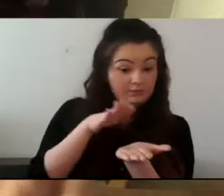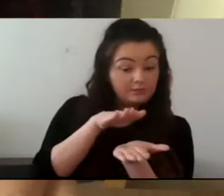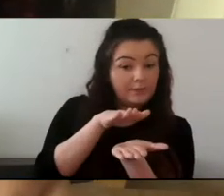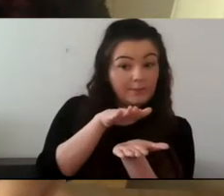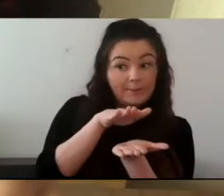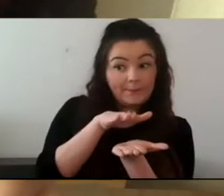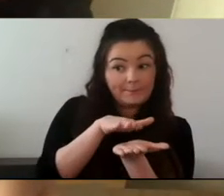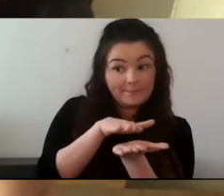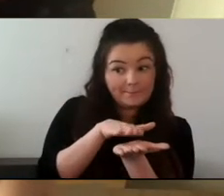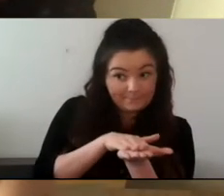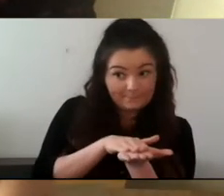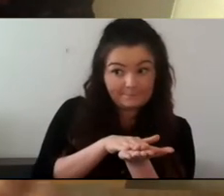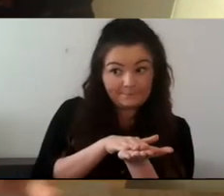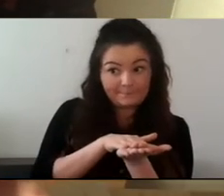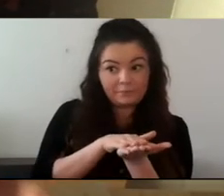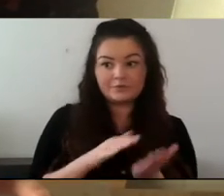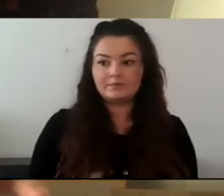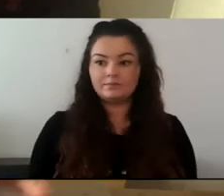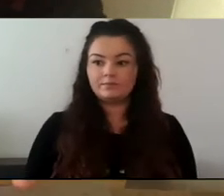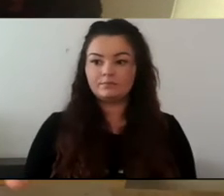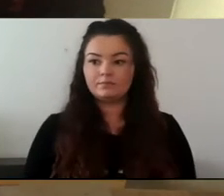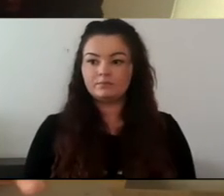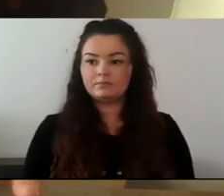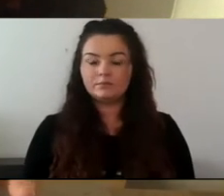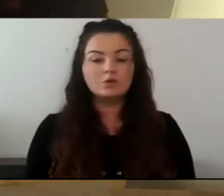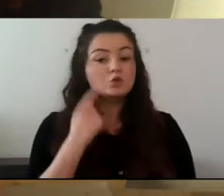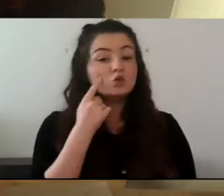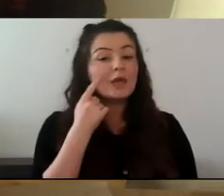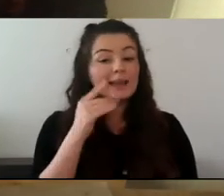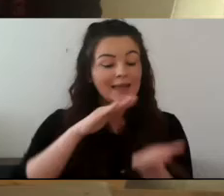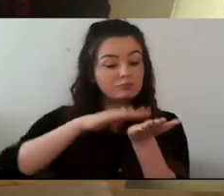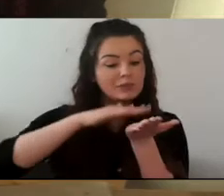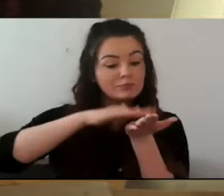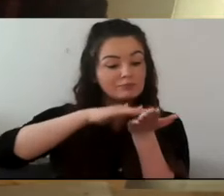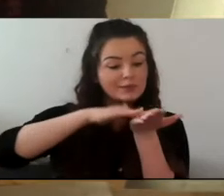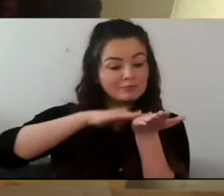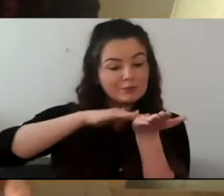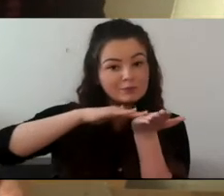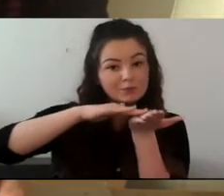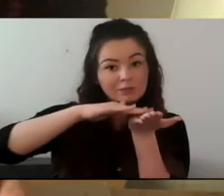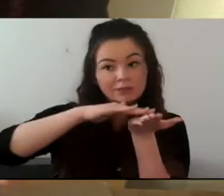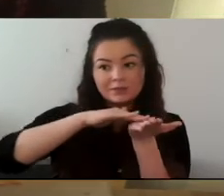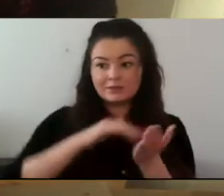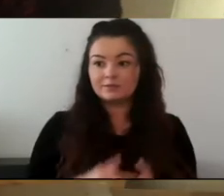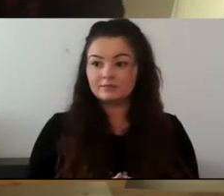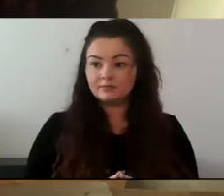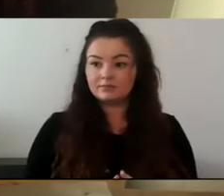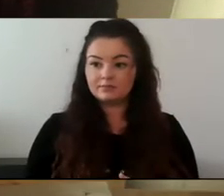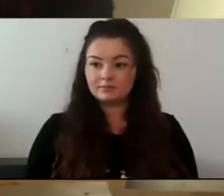on to my bag and I'm going to gently press, press down all over the v